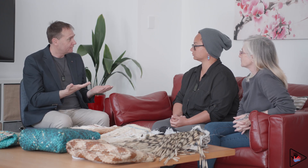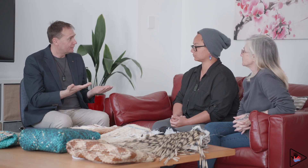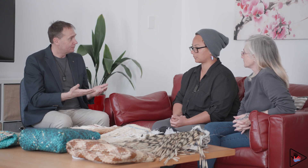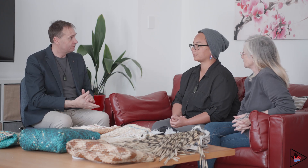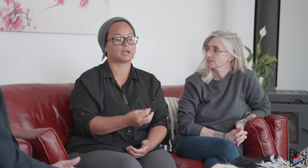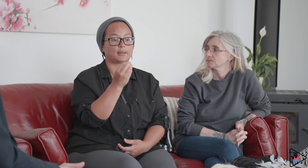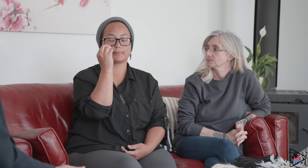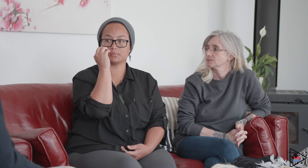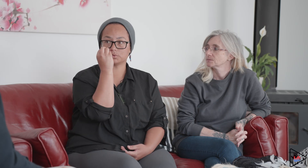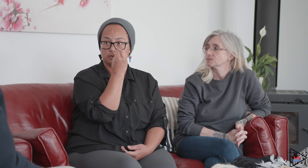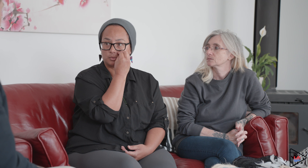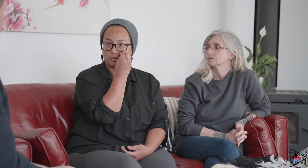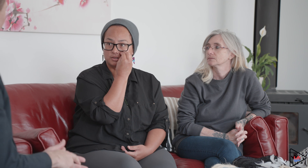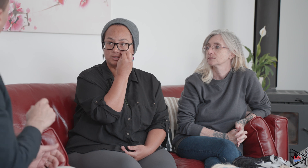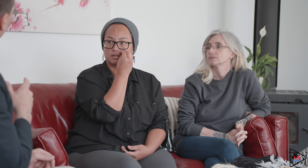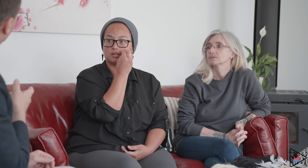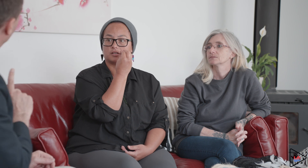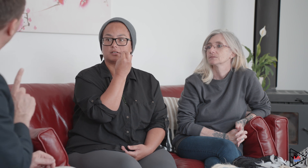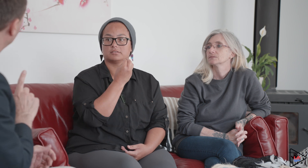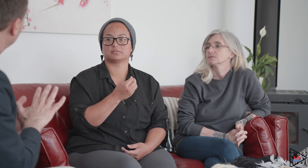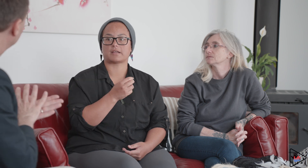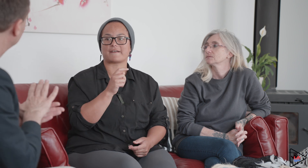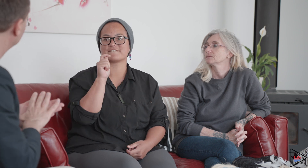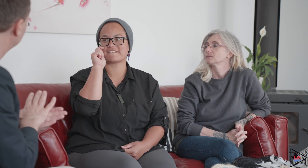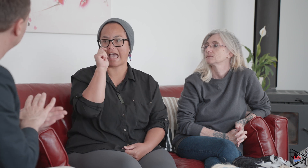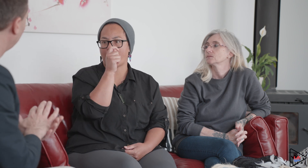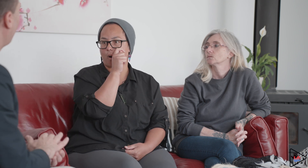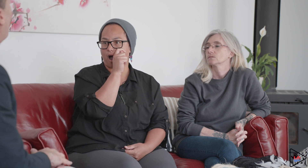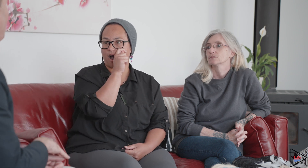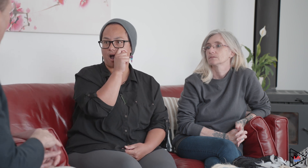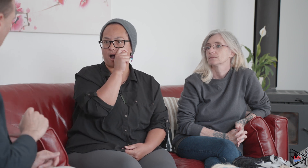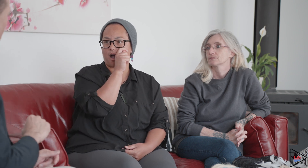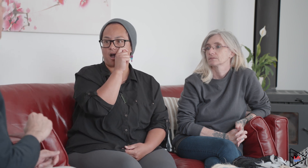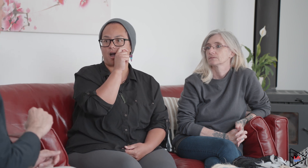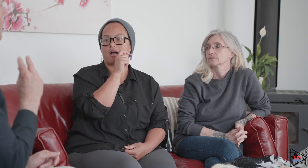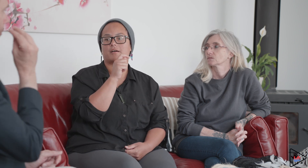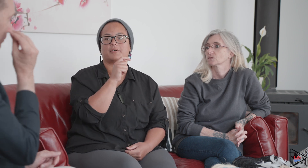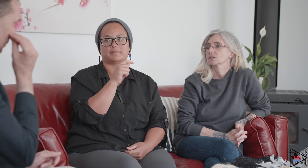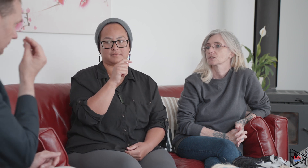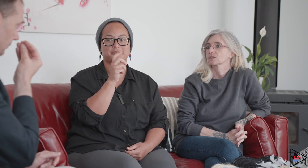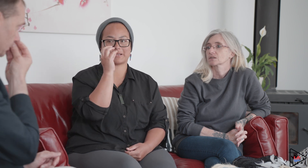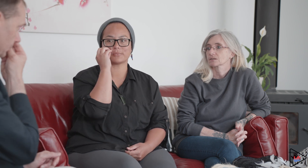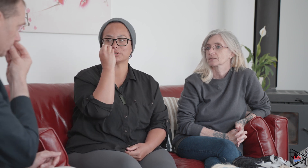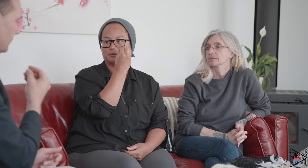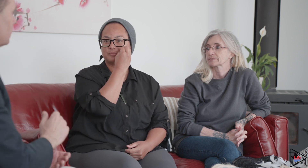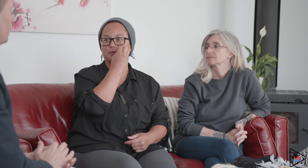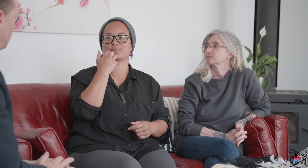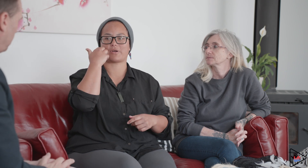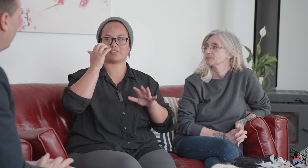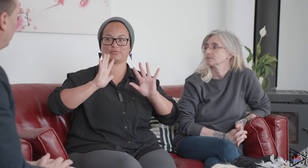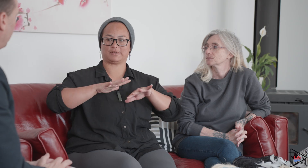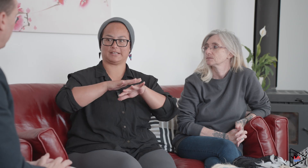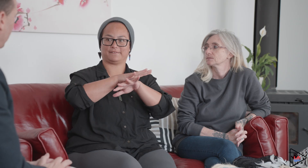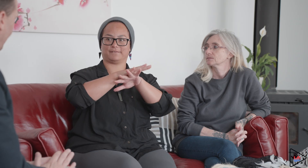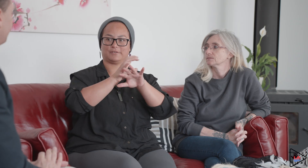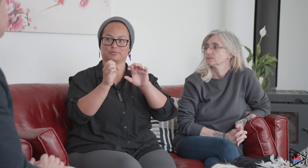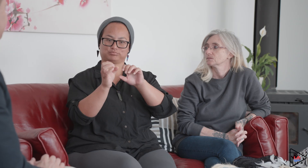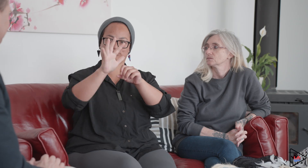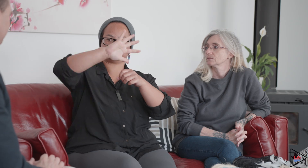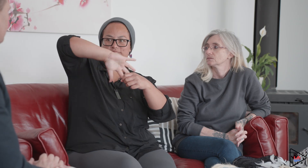or weaving? Yes. putiputi. Oh, what does that mean? Flower. Oh right. putiputi. So,